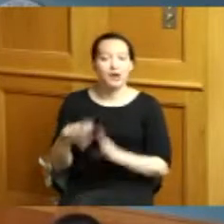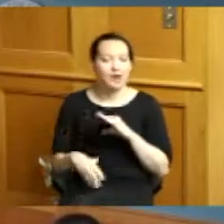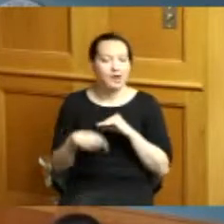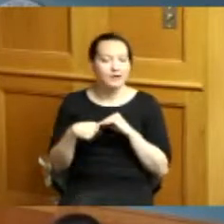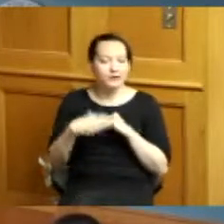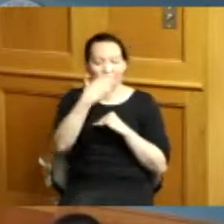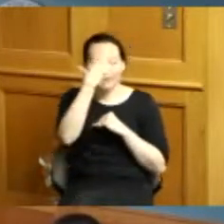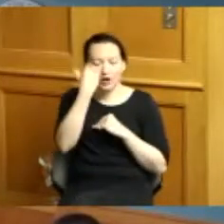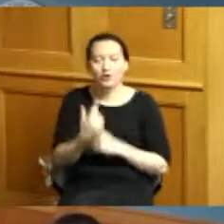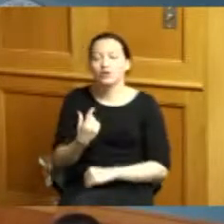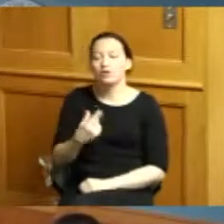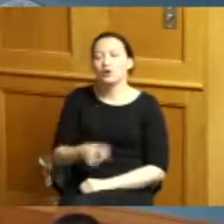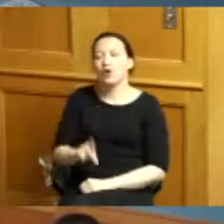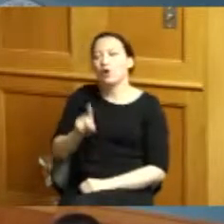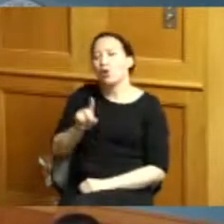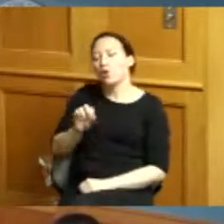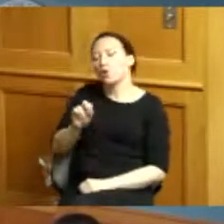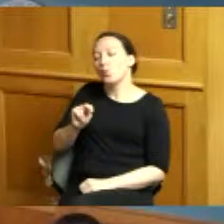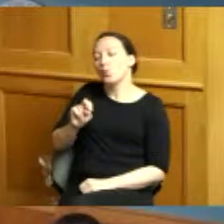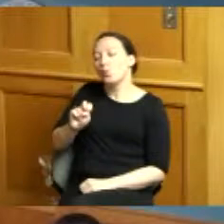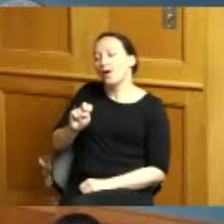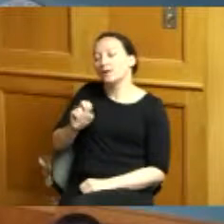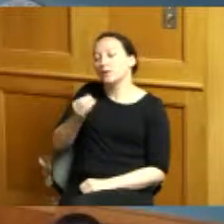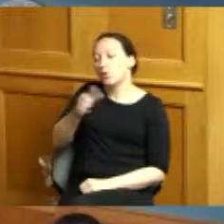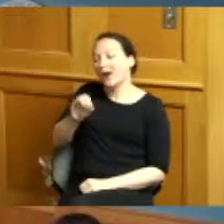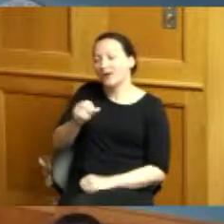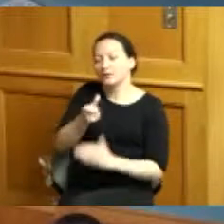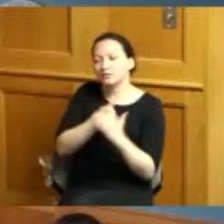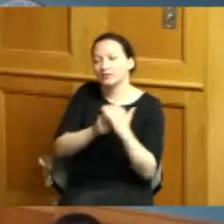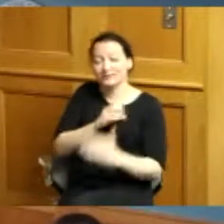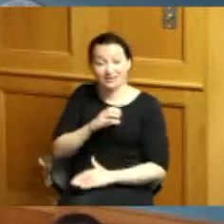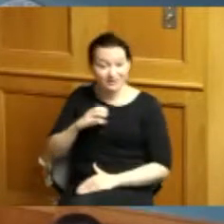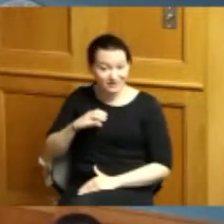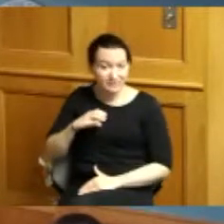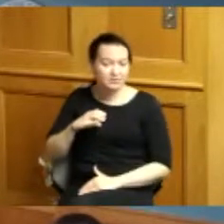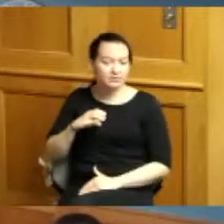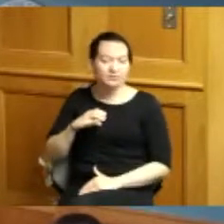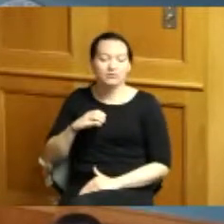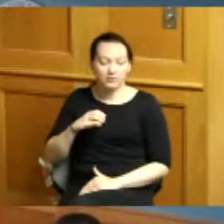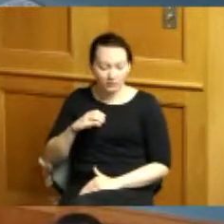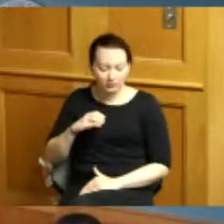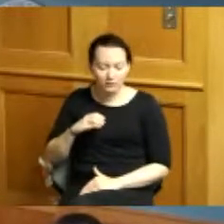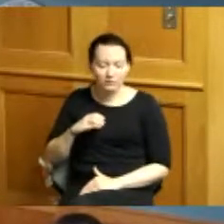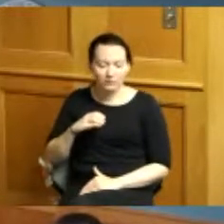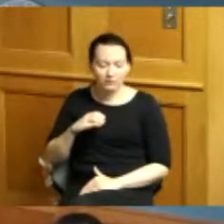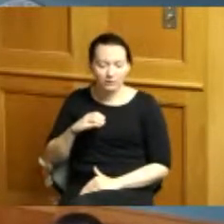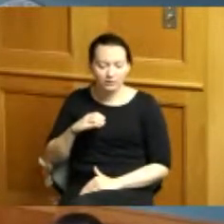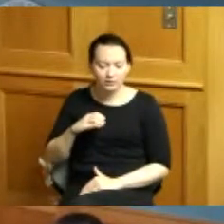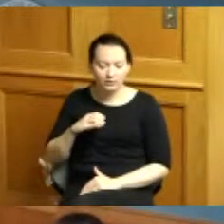one Ohio we had our subcommittee today I'm on the prevention subcommittee and we had our committee